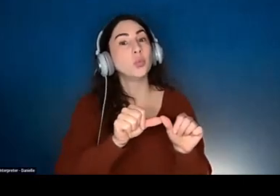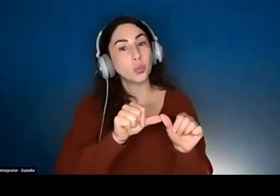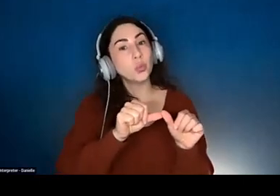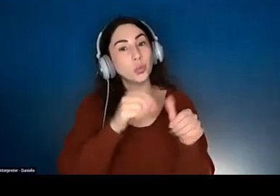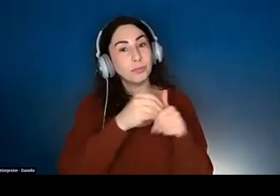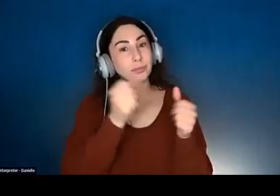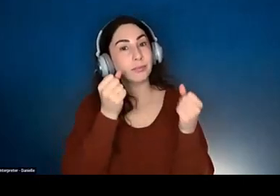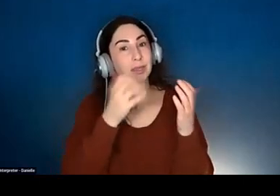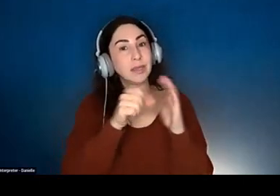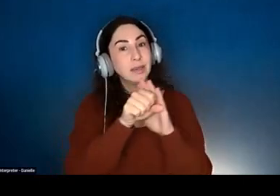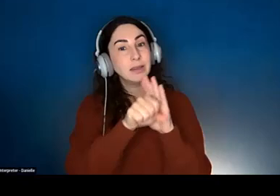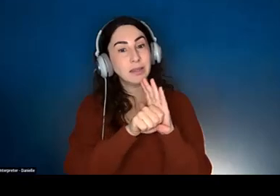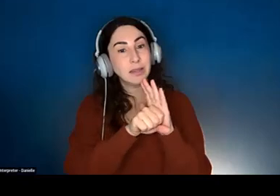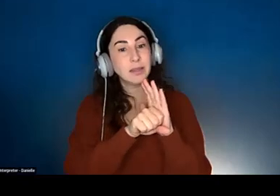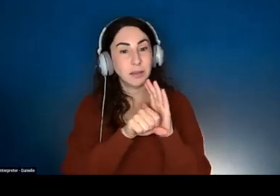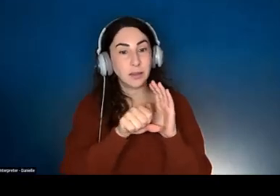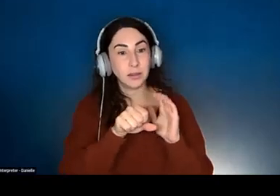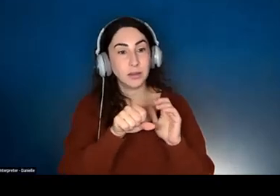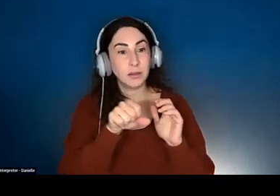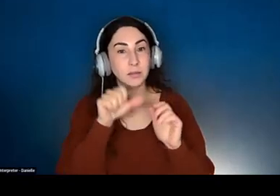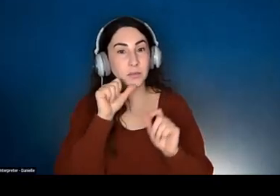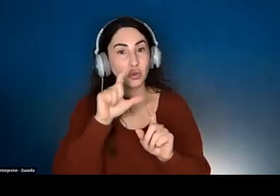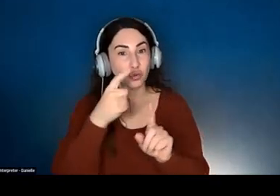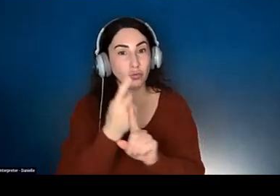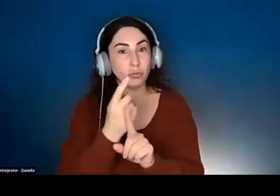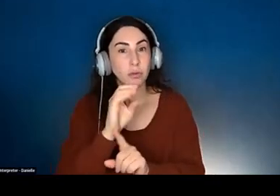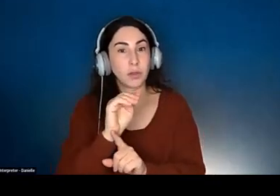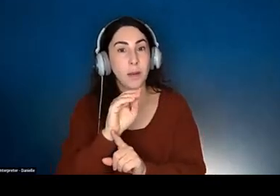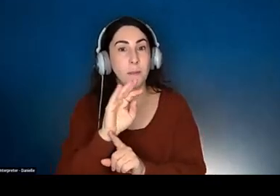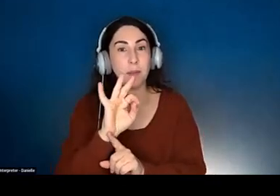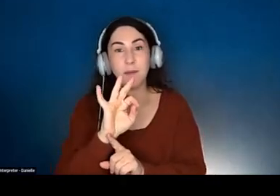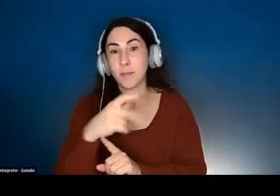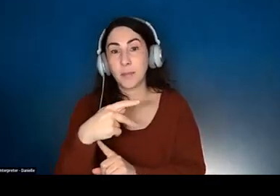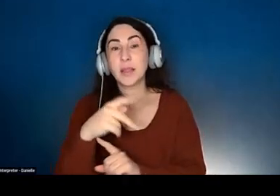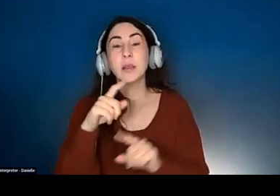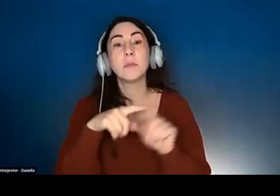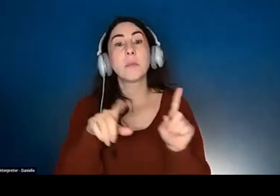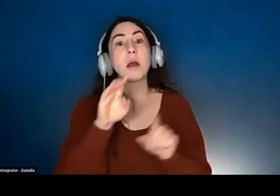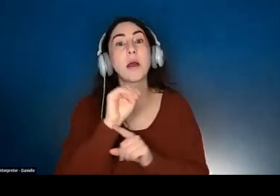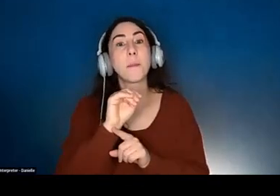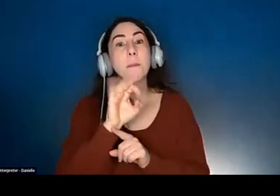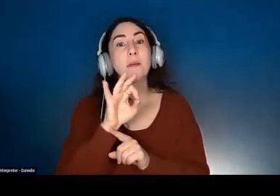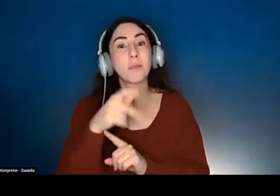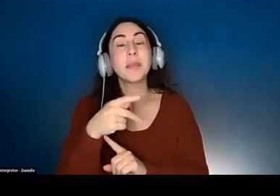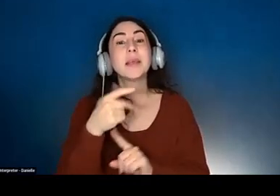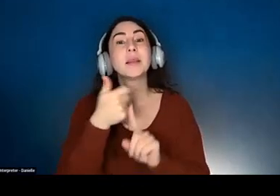of MFP, but the MFP program has some unique features.